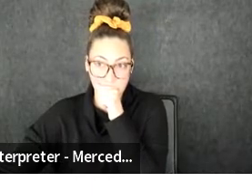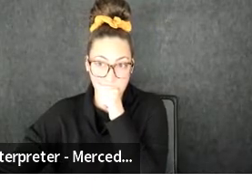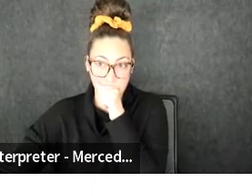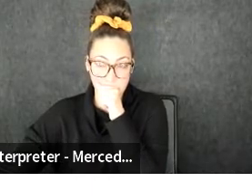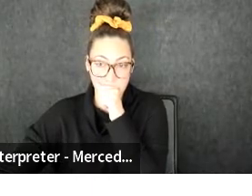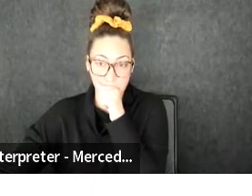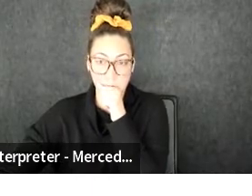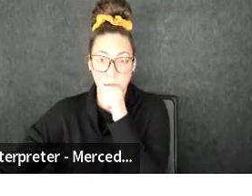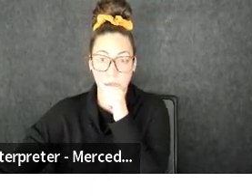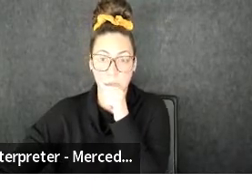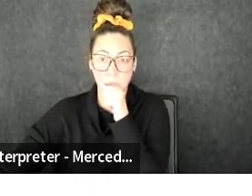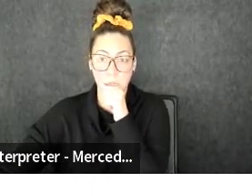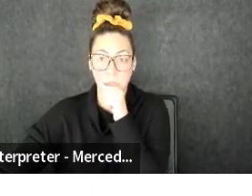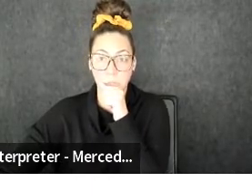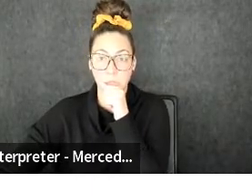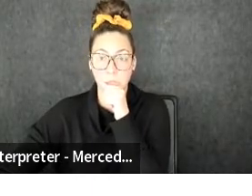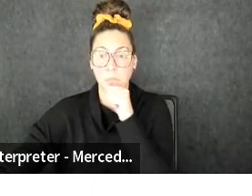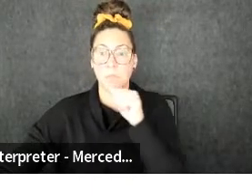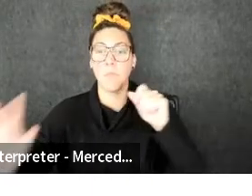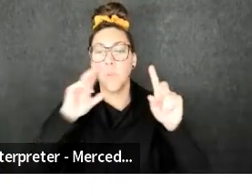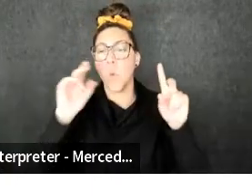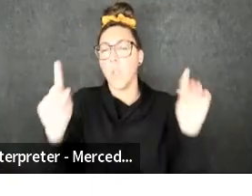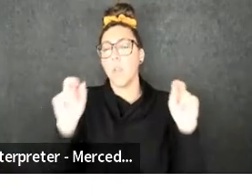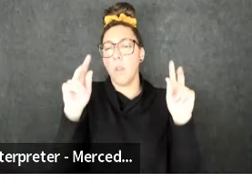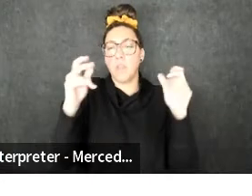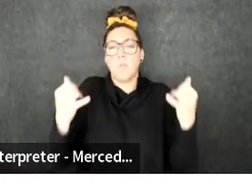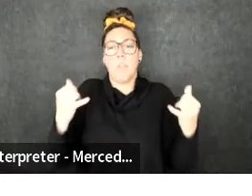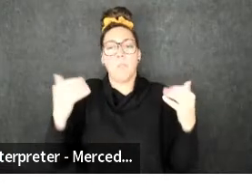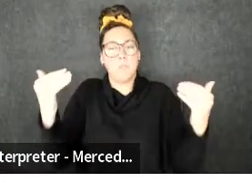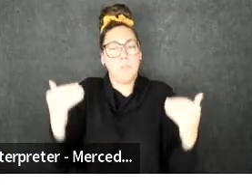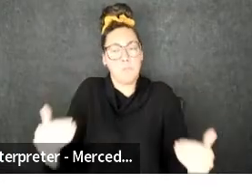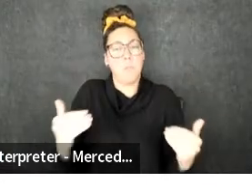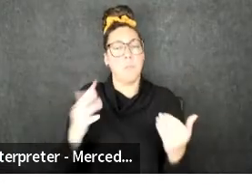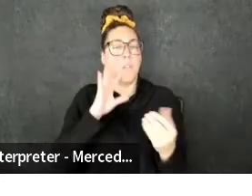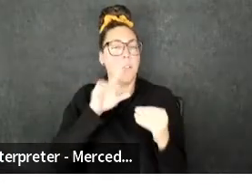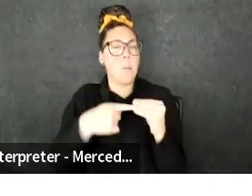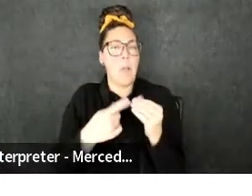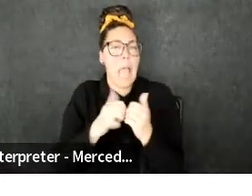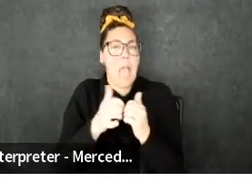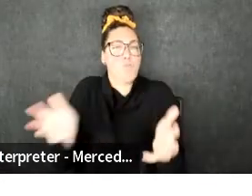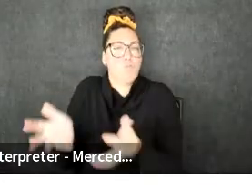and within our students. So the first one is goals.